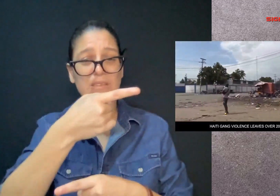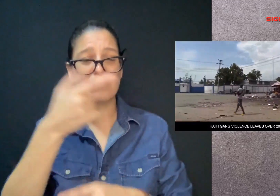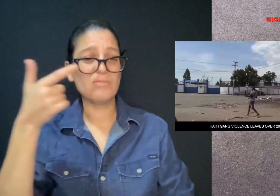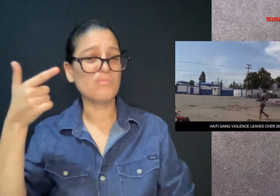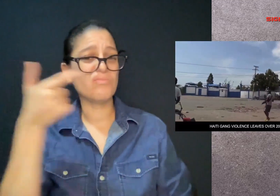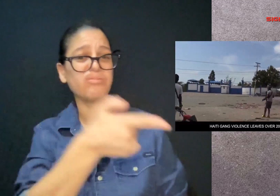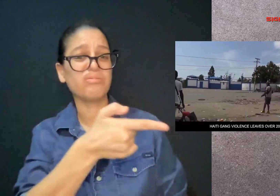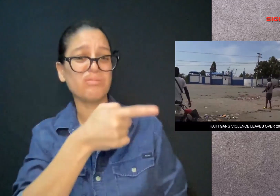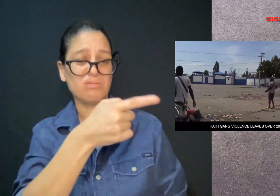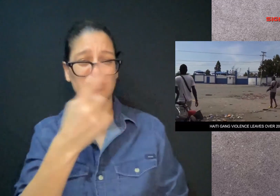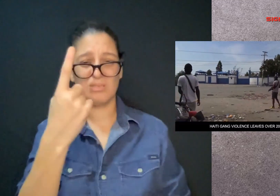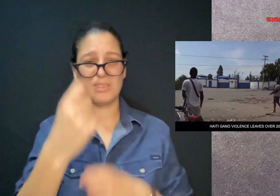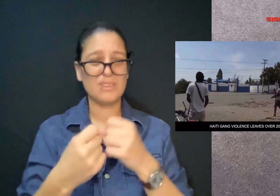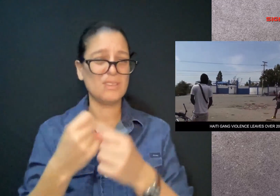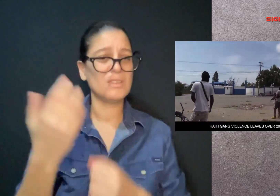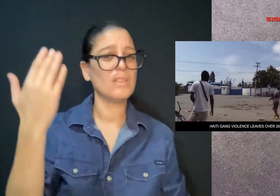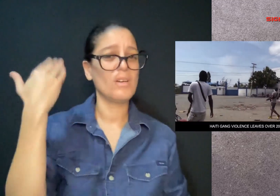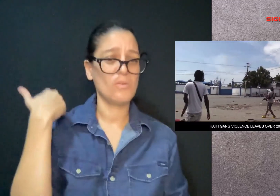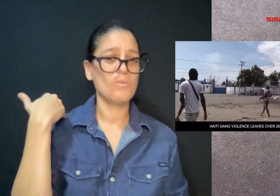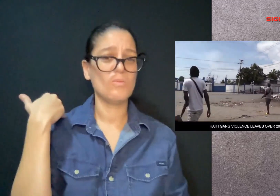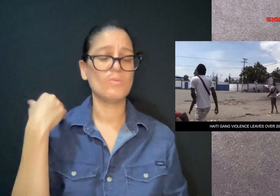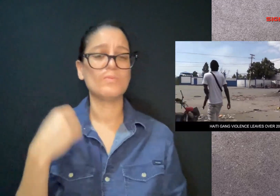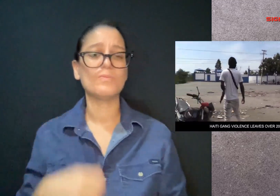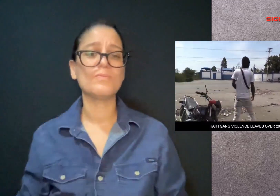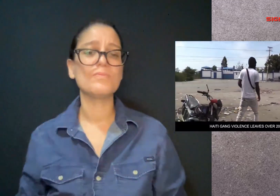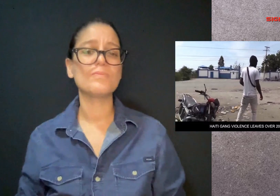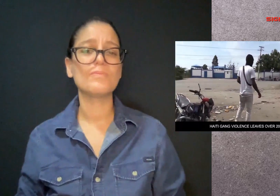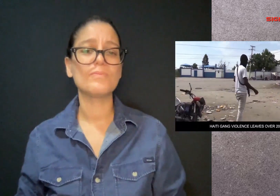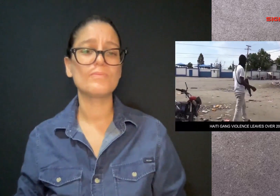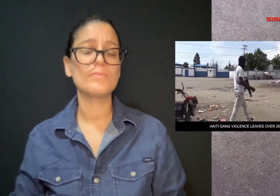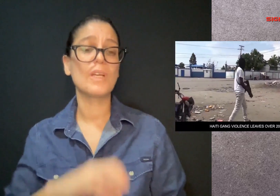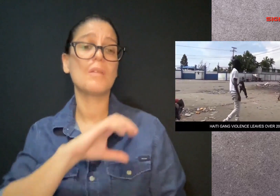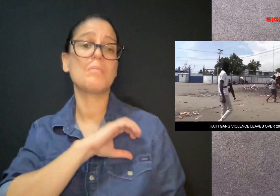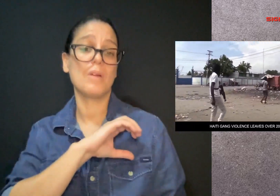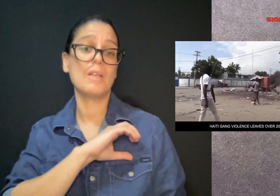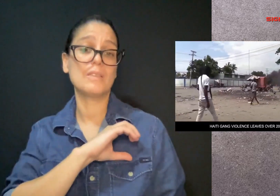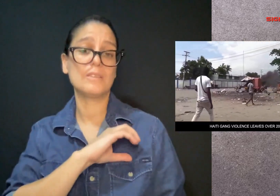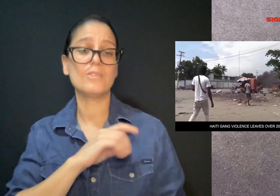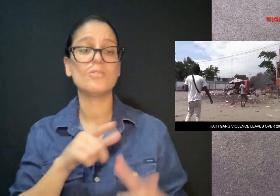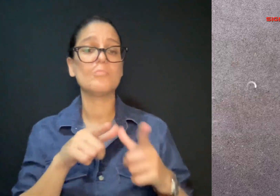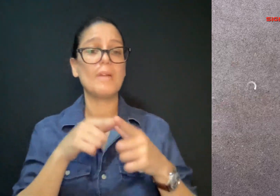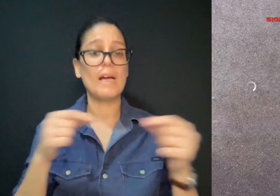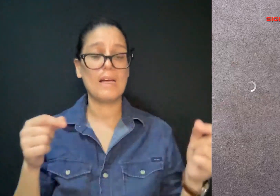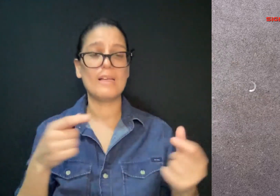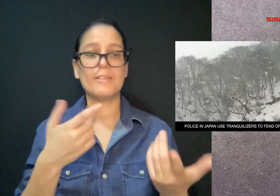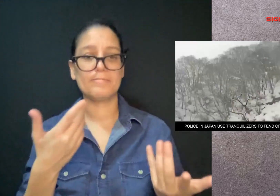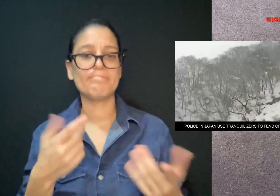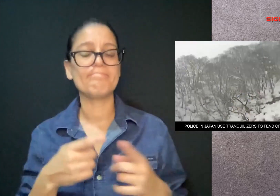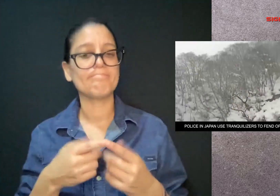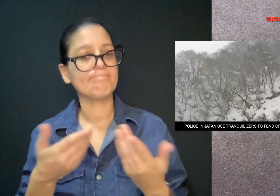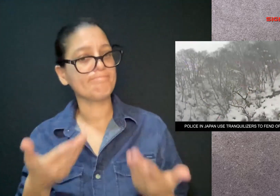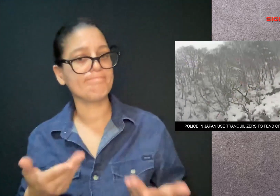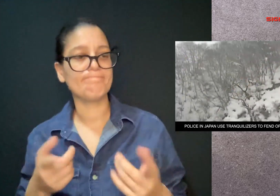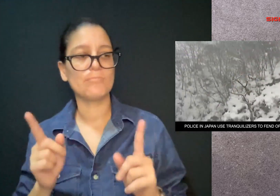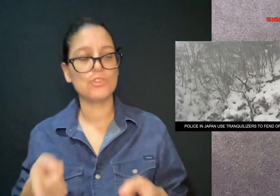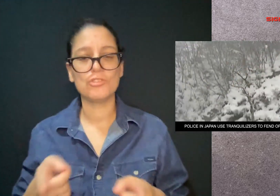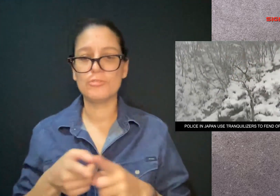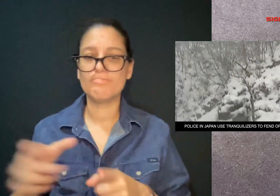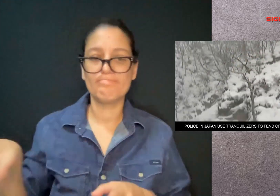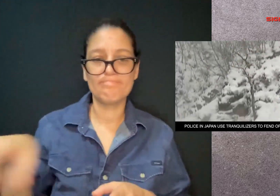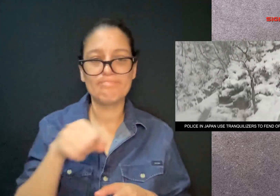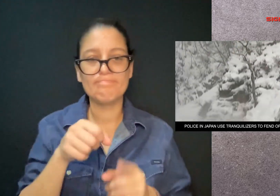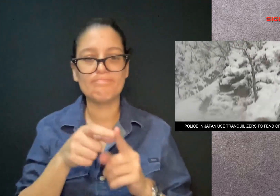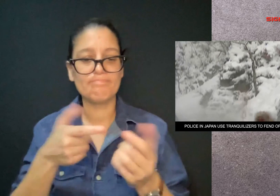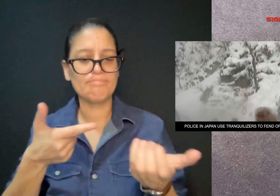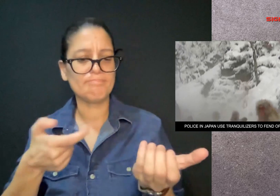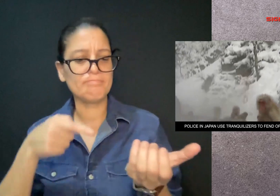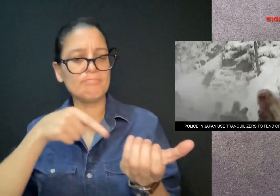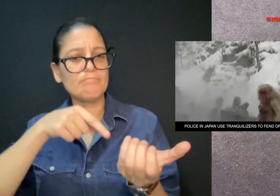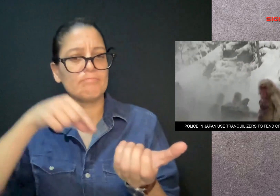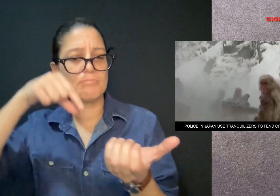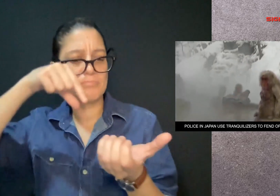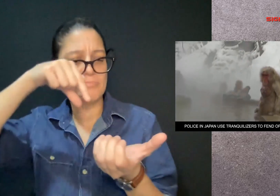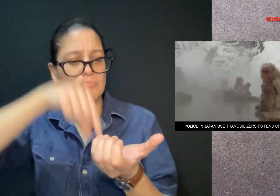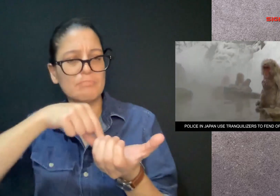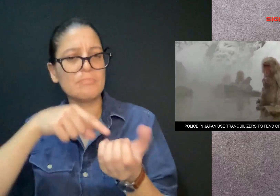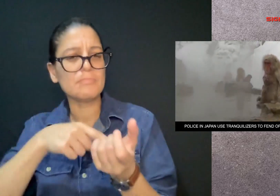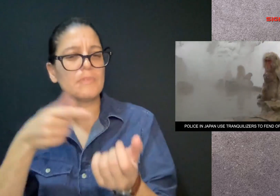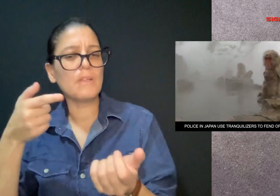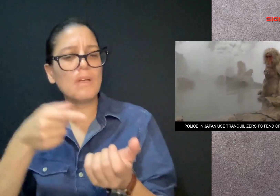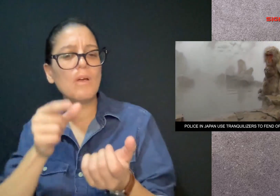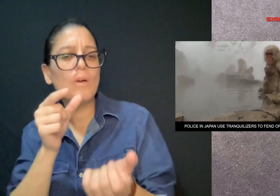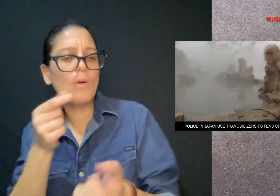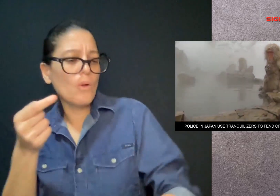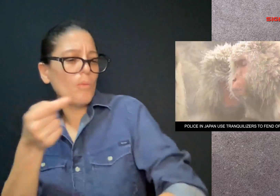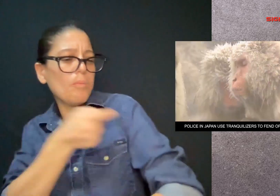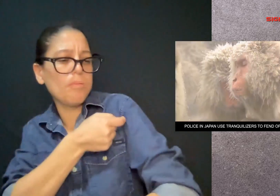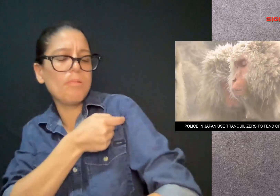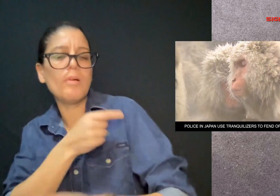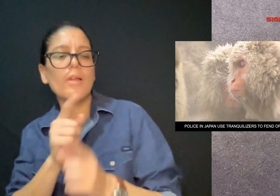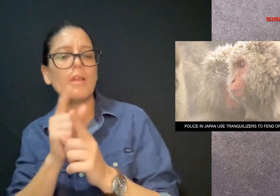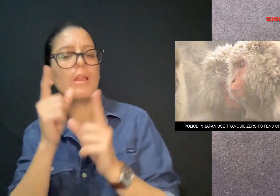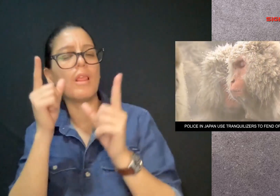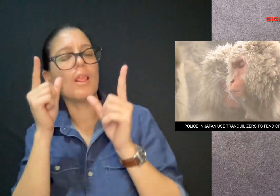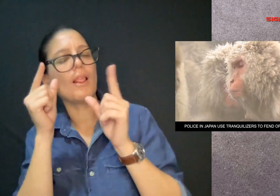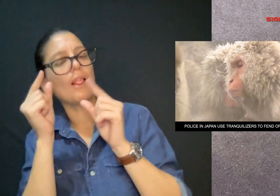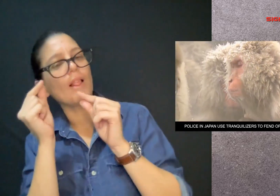president last year police in Japan have started using tranquilizer